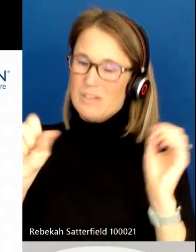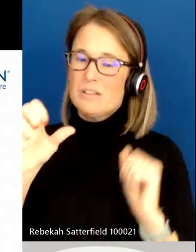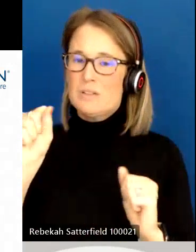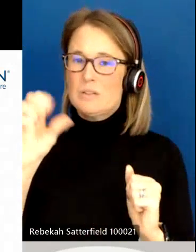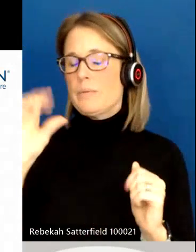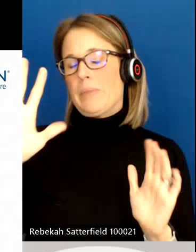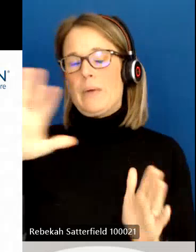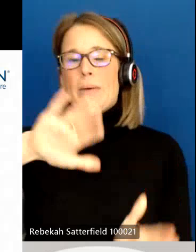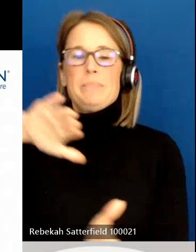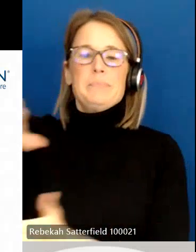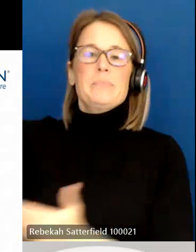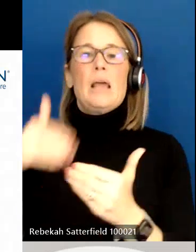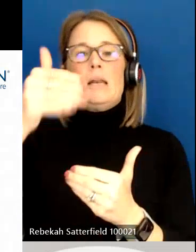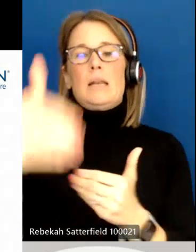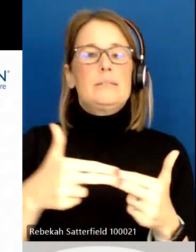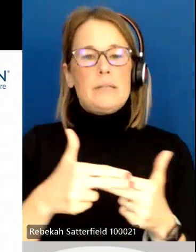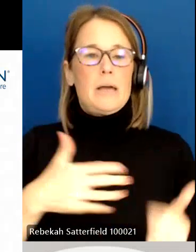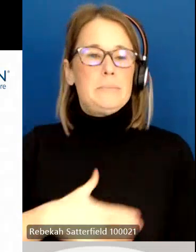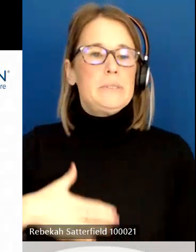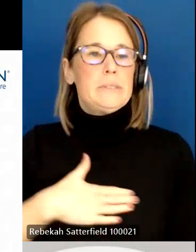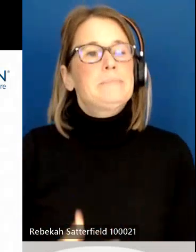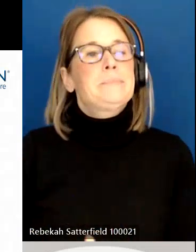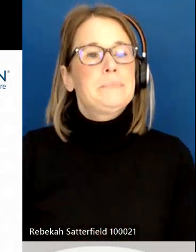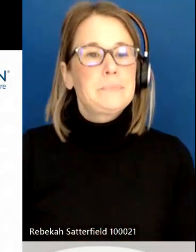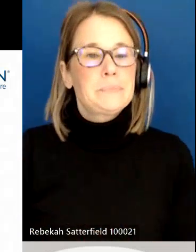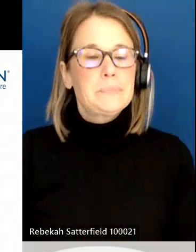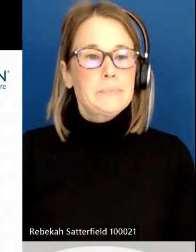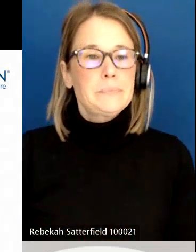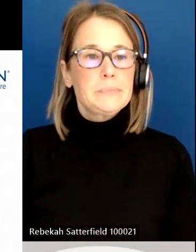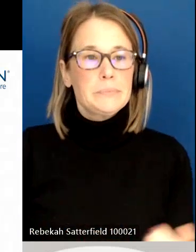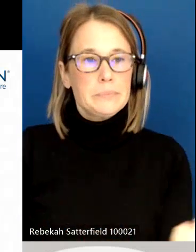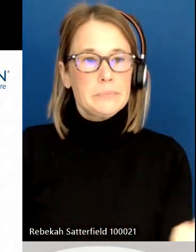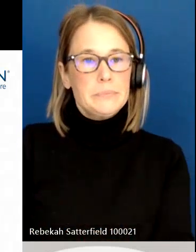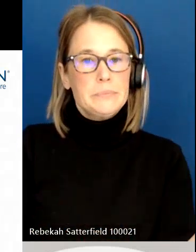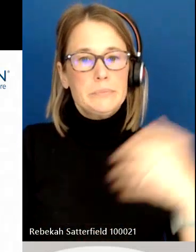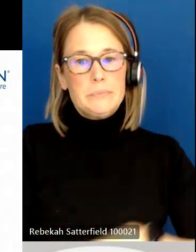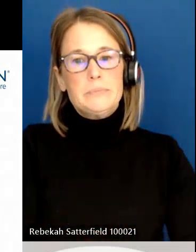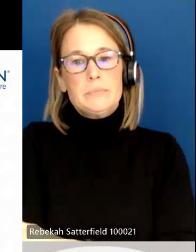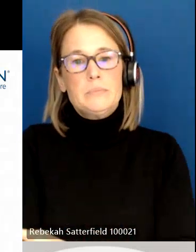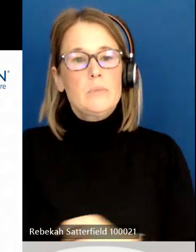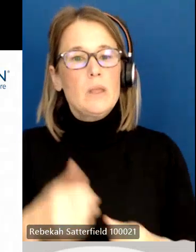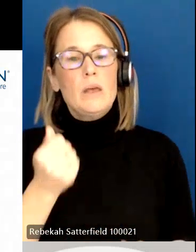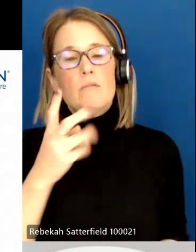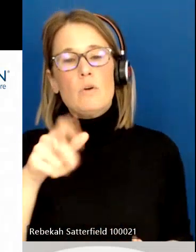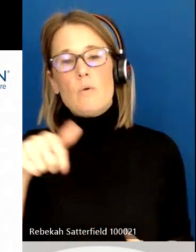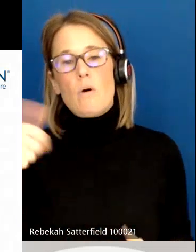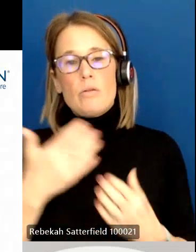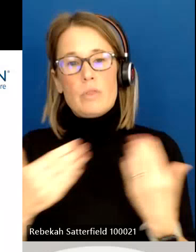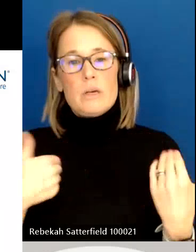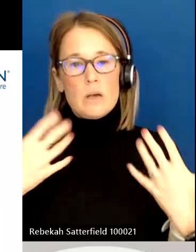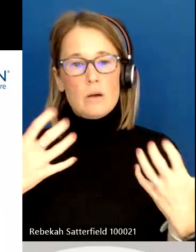please so a couple of other things that I wanted to give you as operational resource